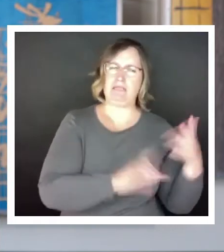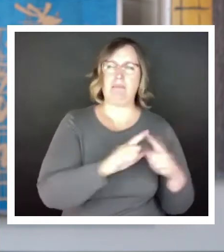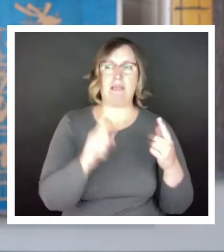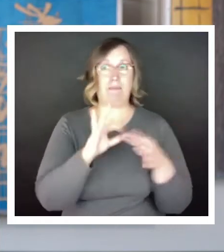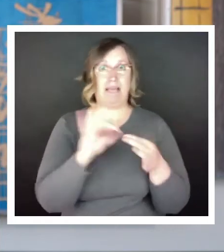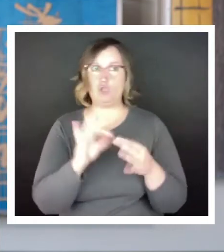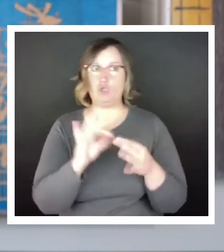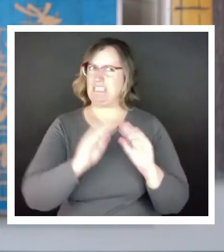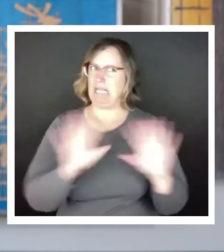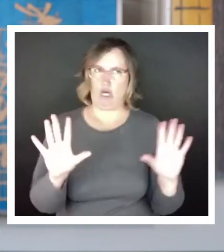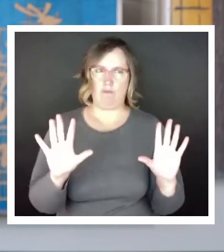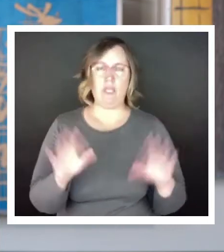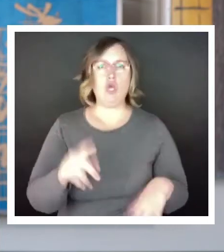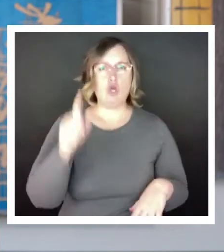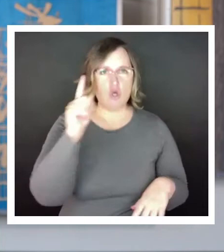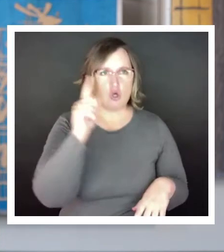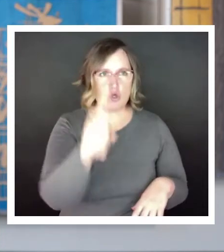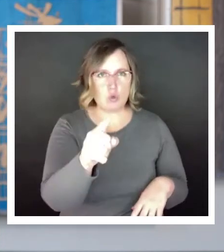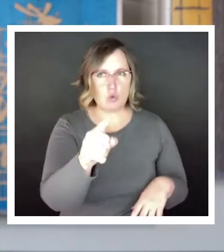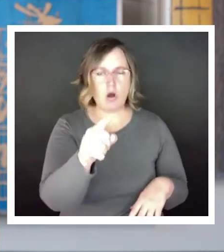you are not alone.